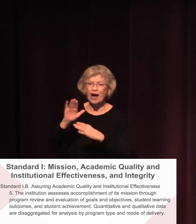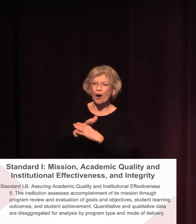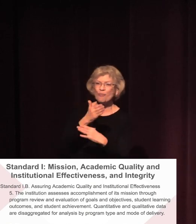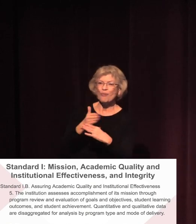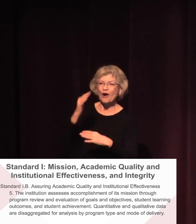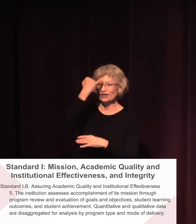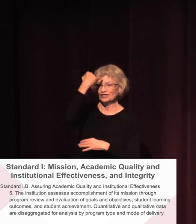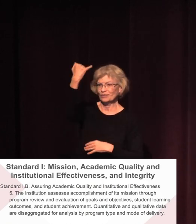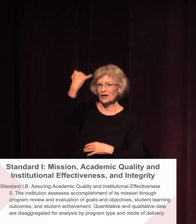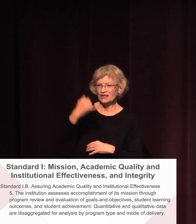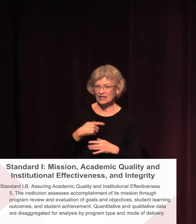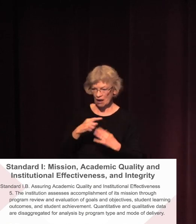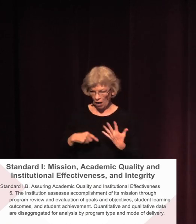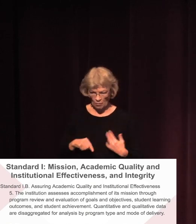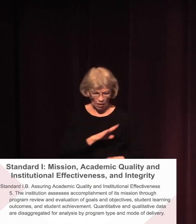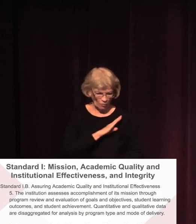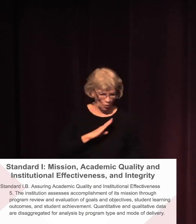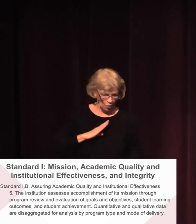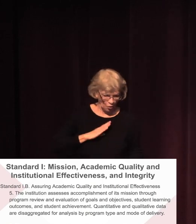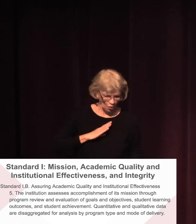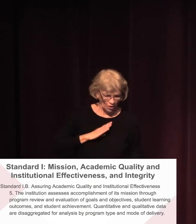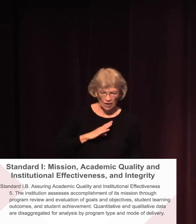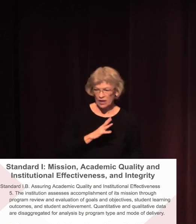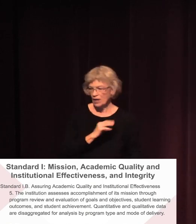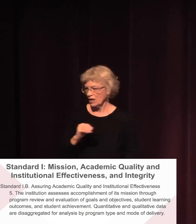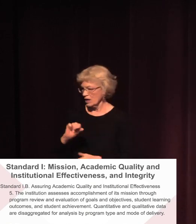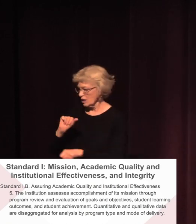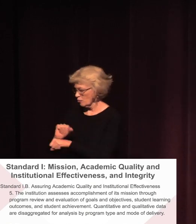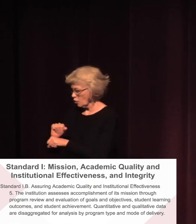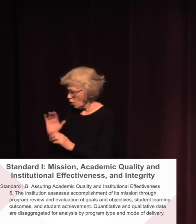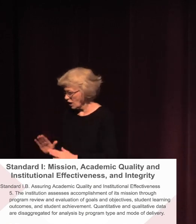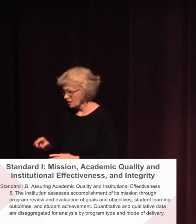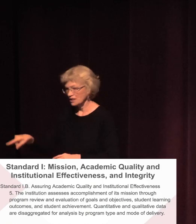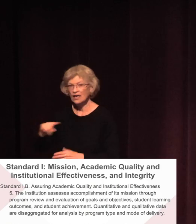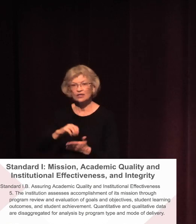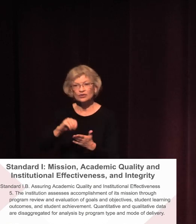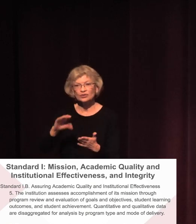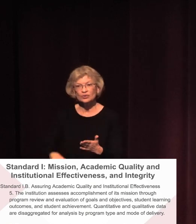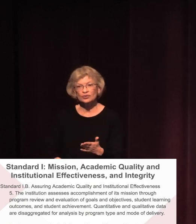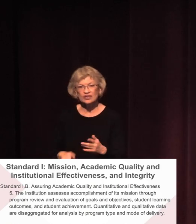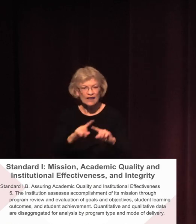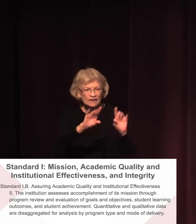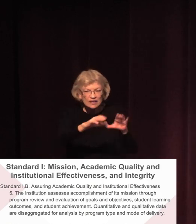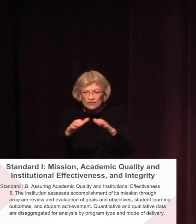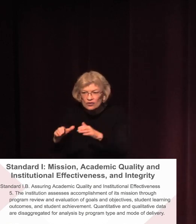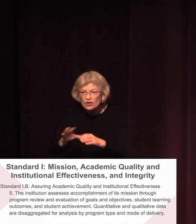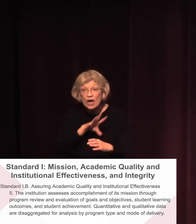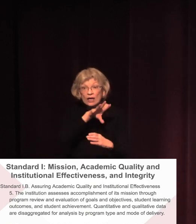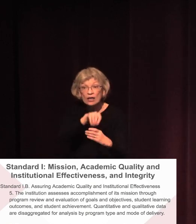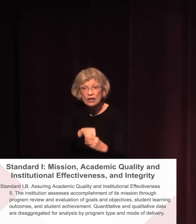approaches the decision-making based upon a partnership among the Board of Trustees, our employees, our students.